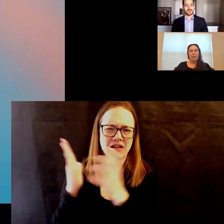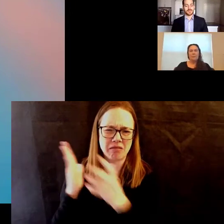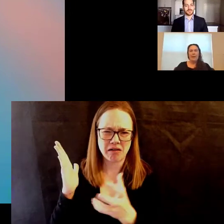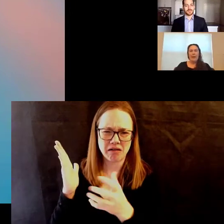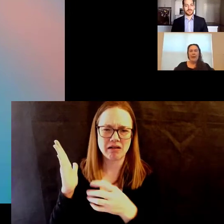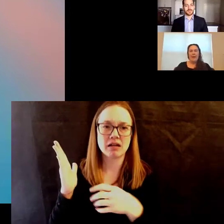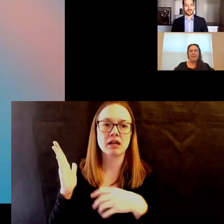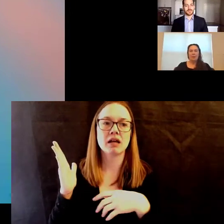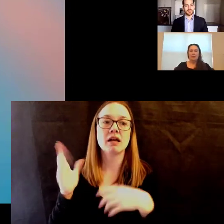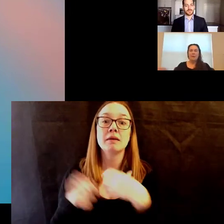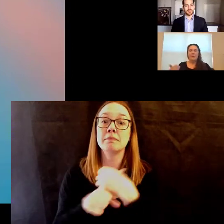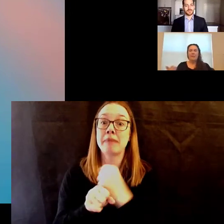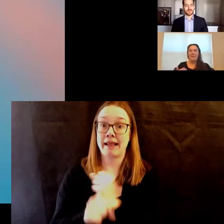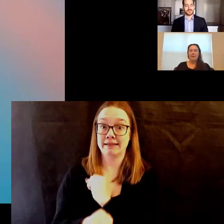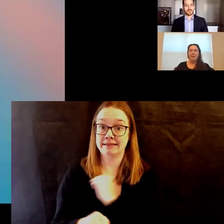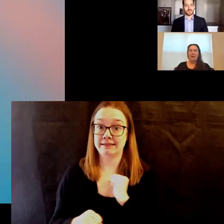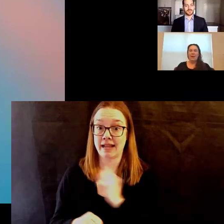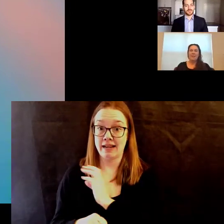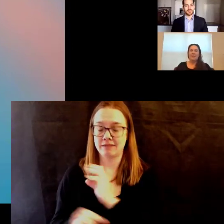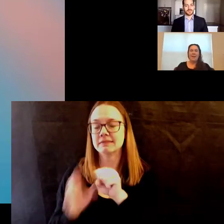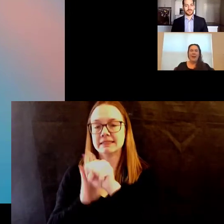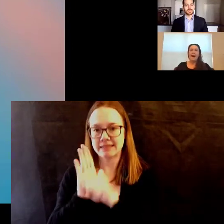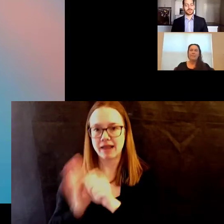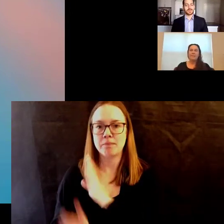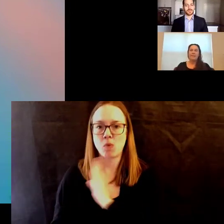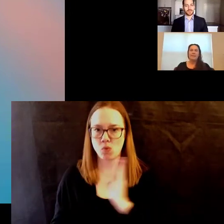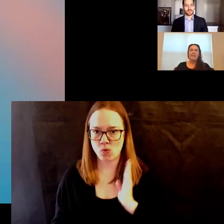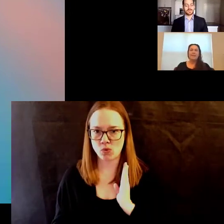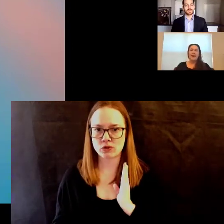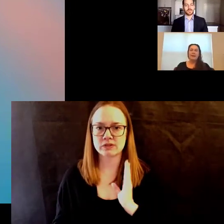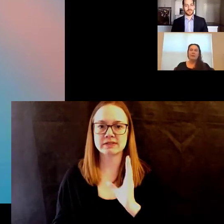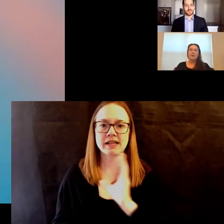rulemaking to really fill in the gaps and the details.